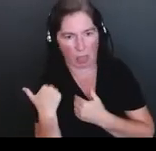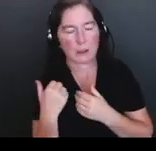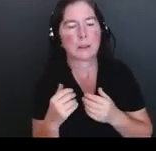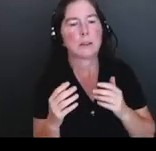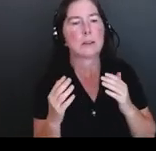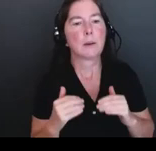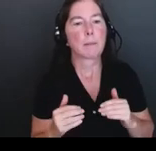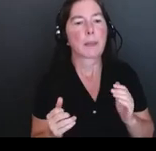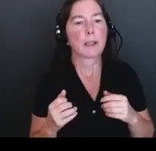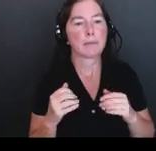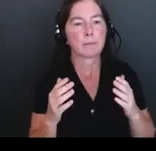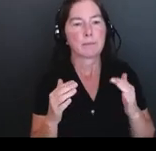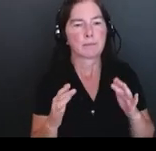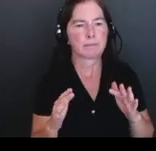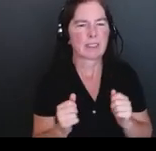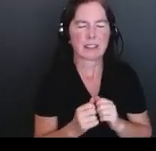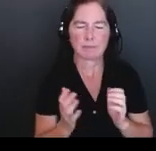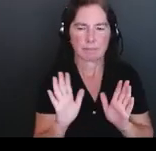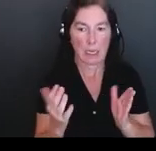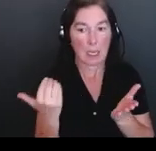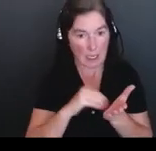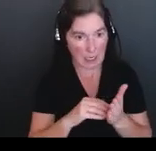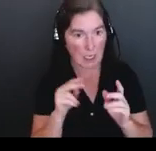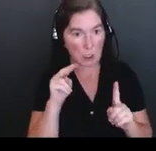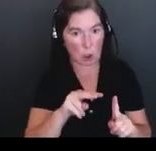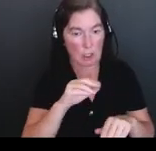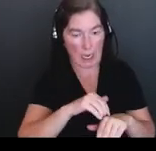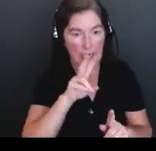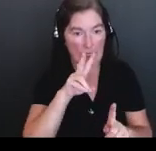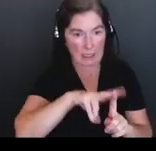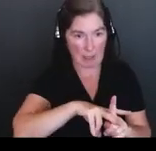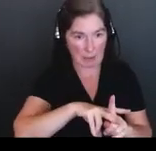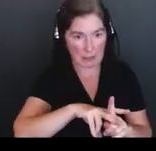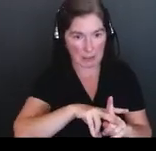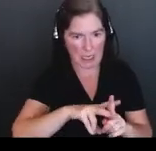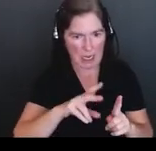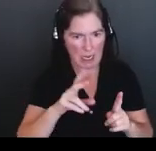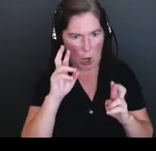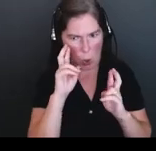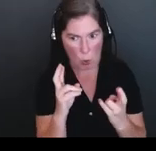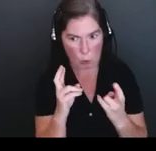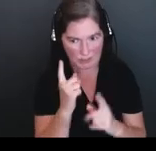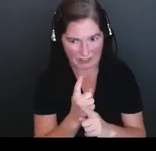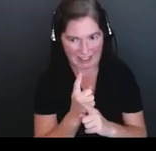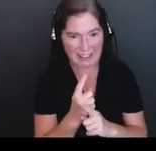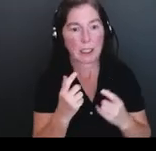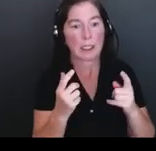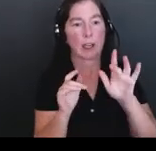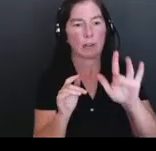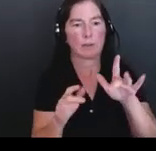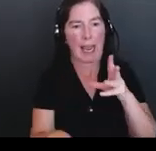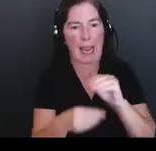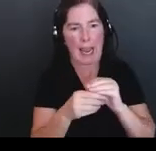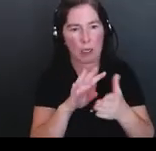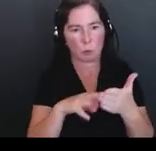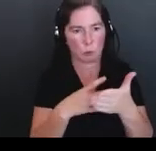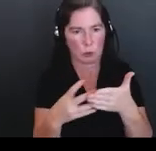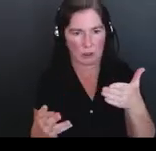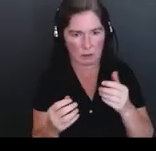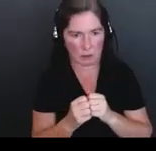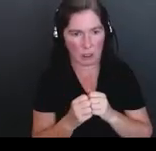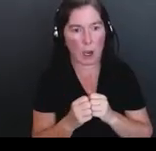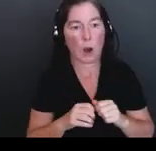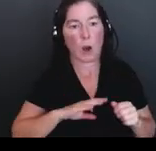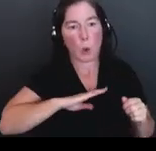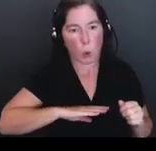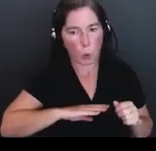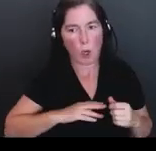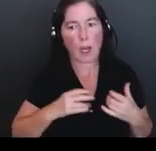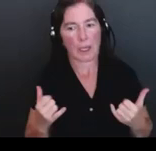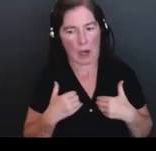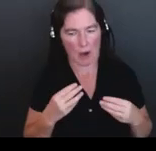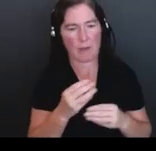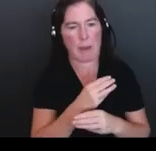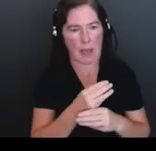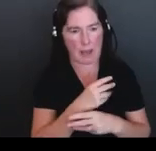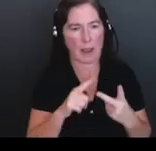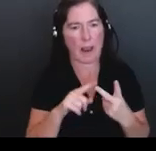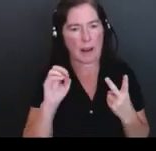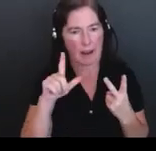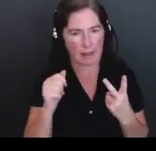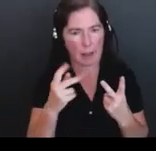So it seems, the internet seems to be lagging a little bit today. I know for some of our other hosts in some of our other sessions. I think it's just with kids back to school, I wonder if it's